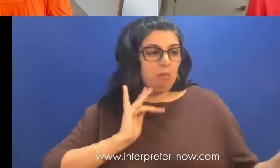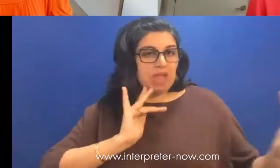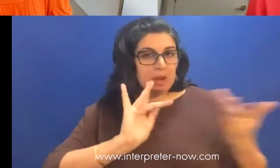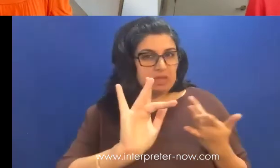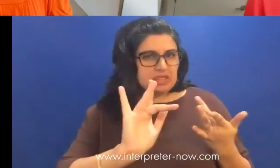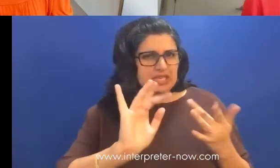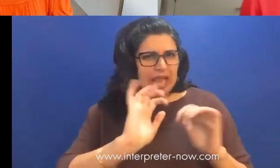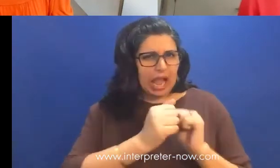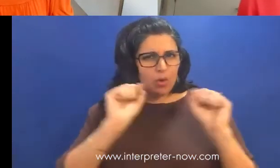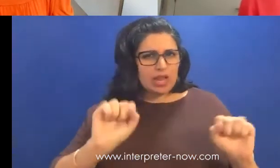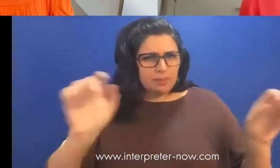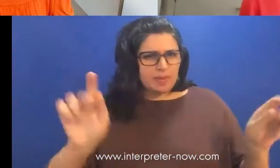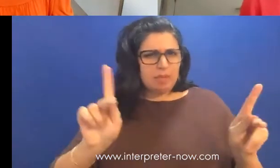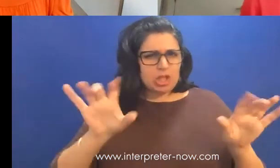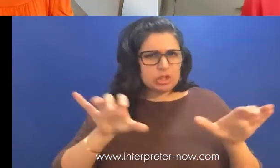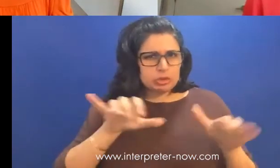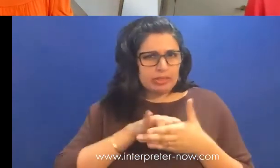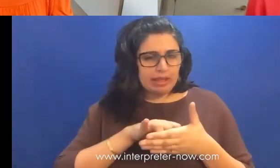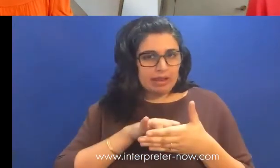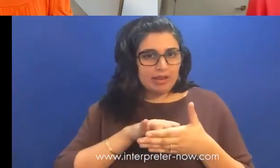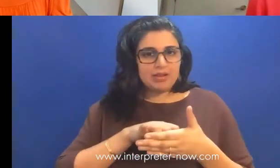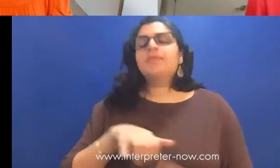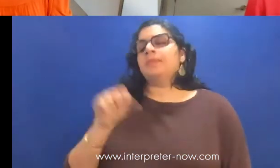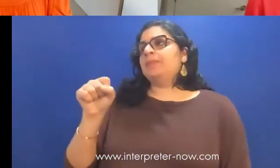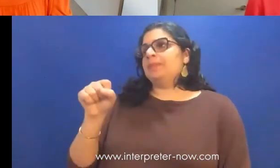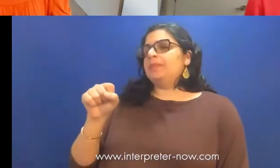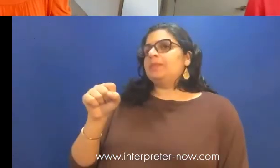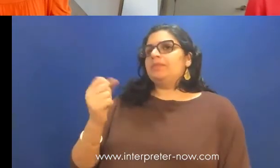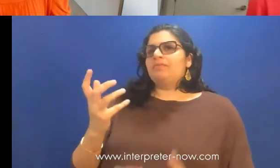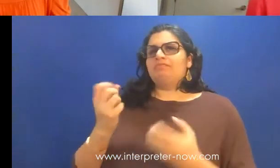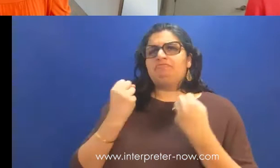Yeah, I think there are so many research-backed ways.